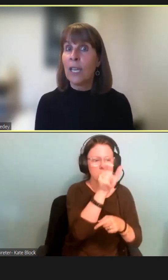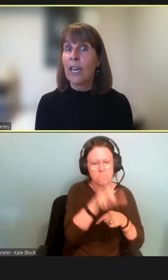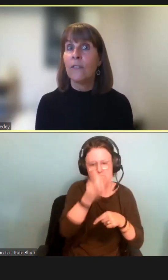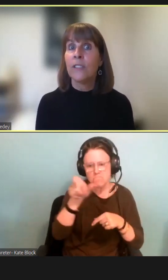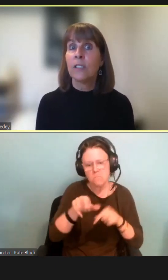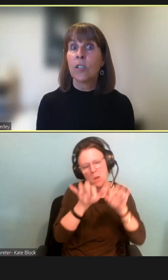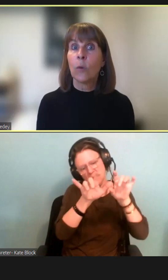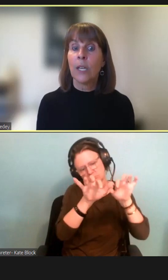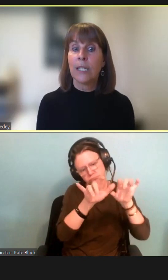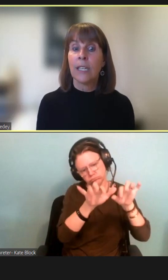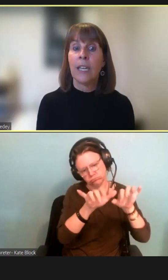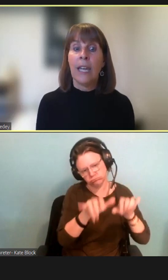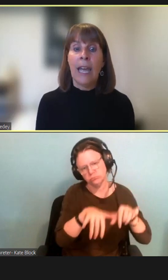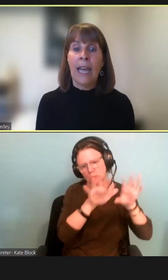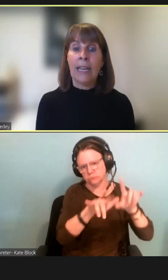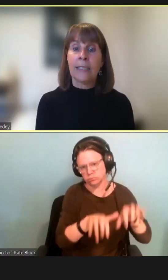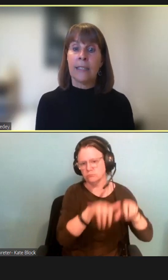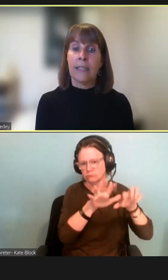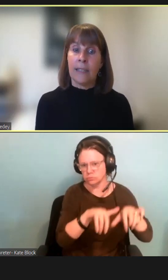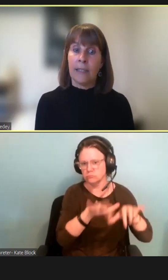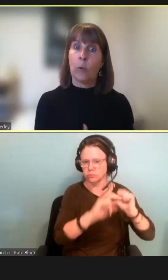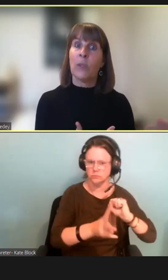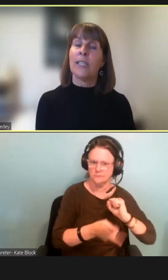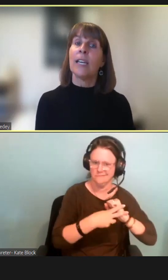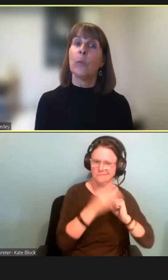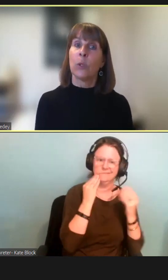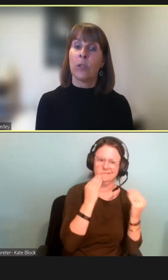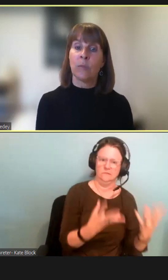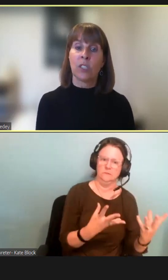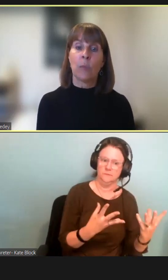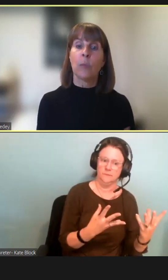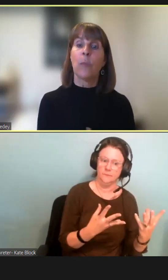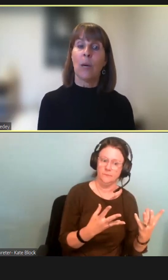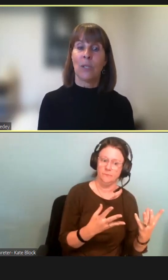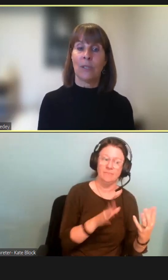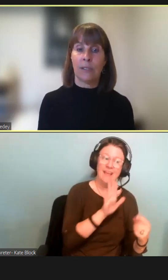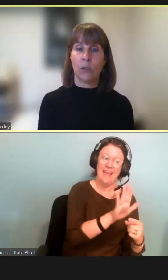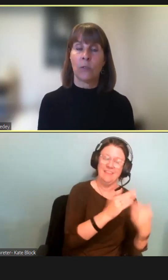Fields already and it would be the Eddie programs job to populate those fields